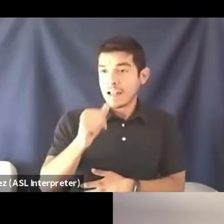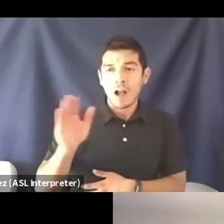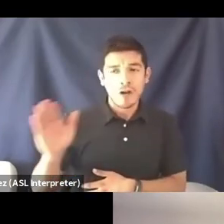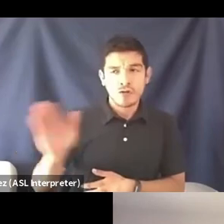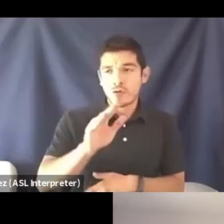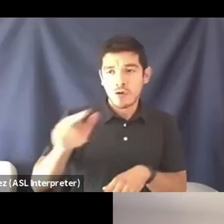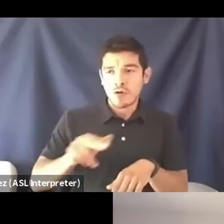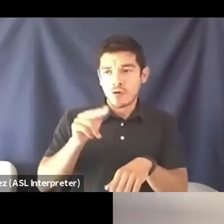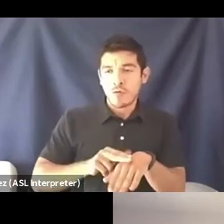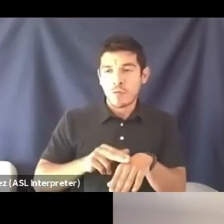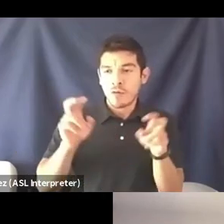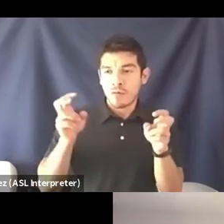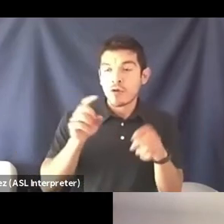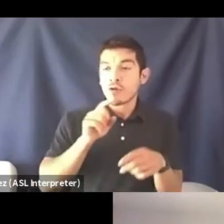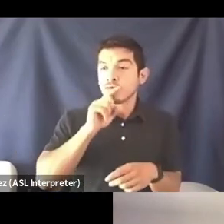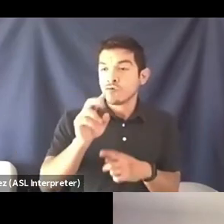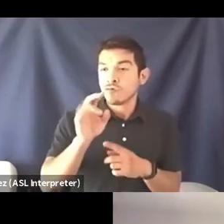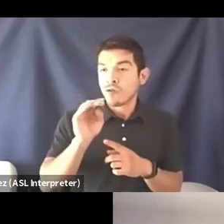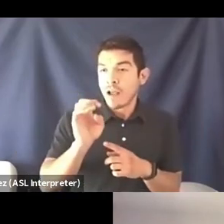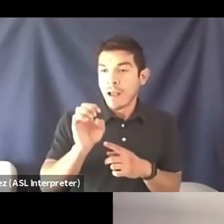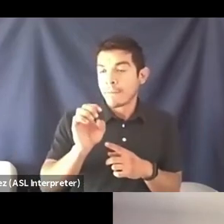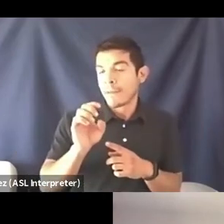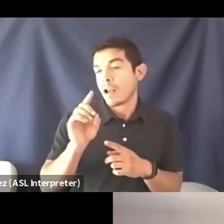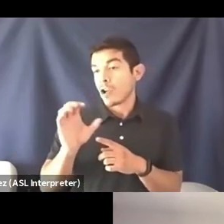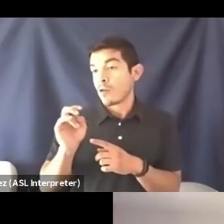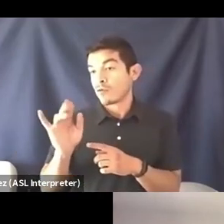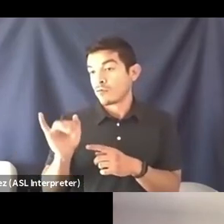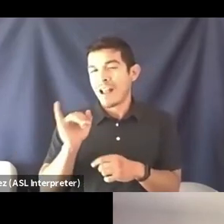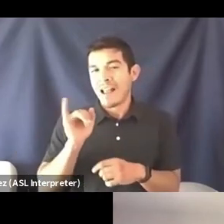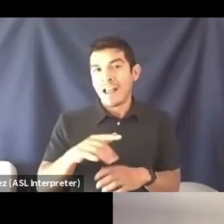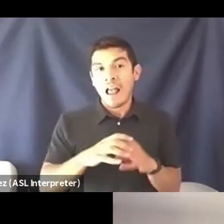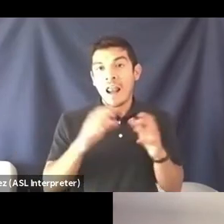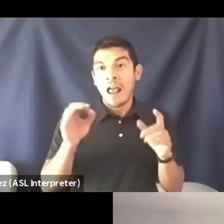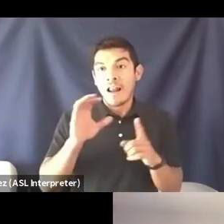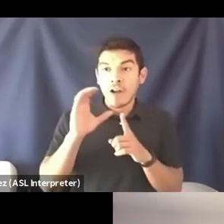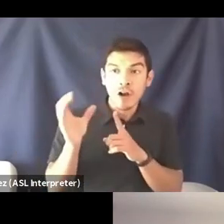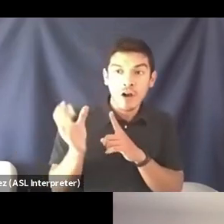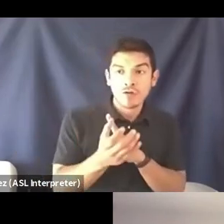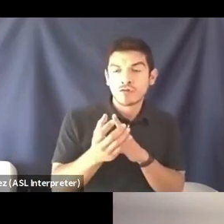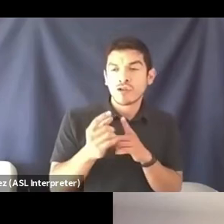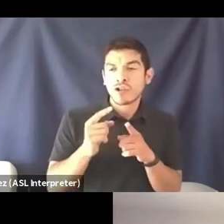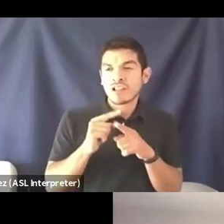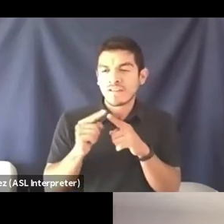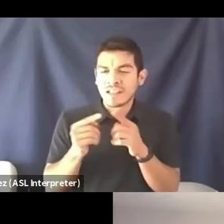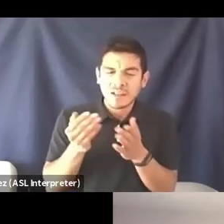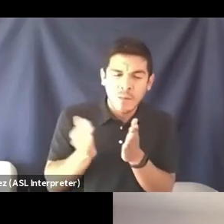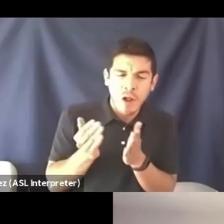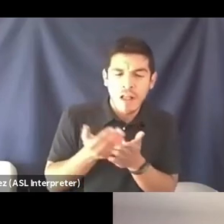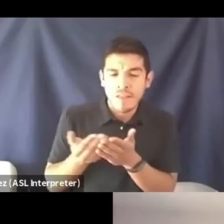quote unquote true crime documentary. And there's a lot of cultural nuance in it. And I think there's a lot